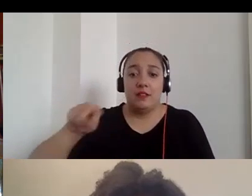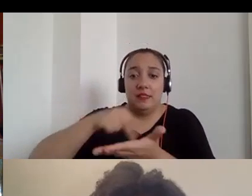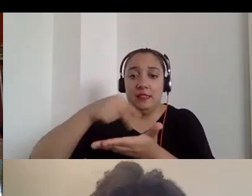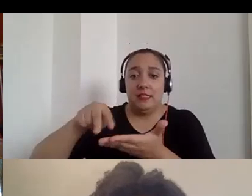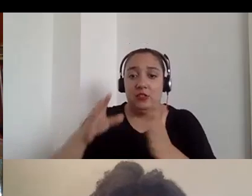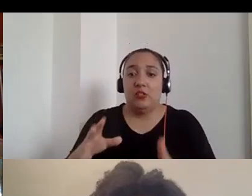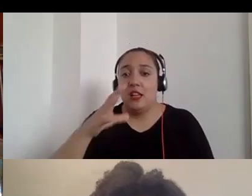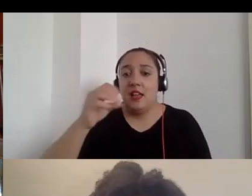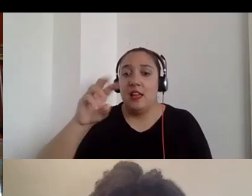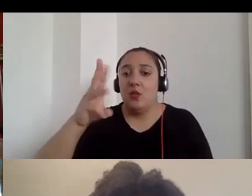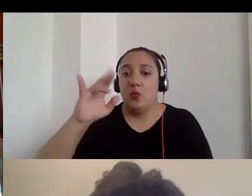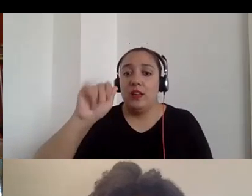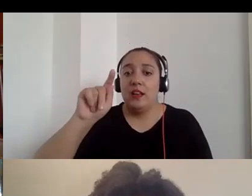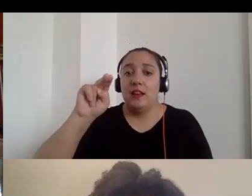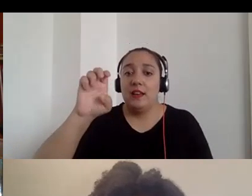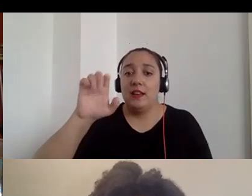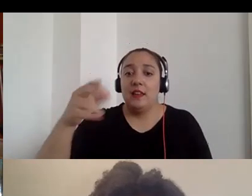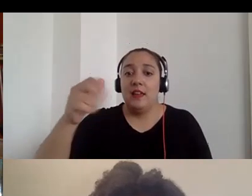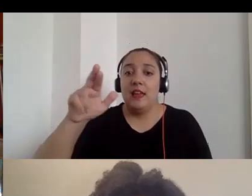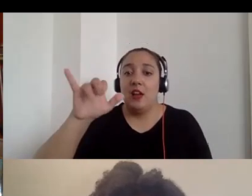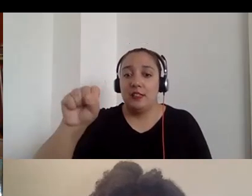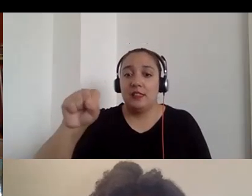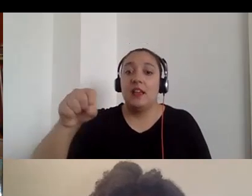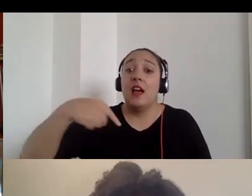I teach at Hunter College, Gibney Dance Center and